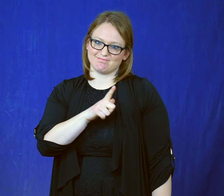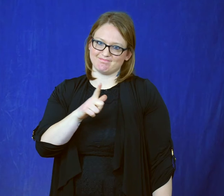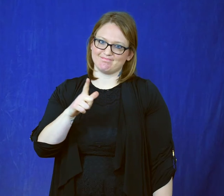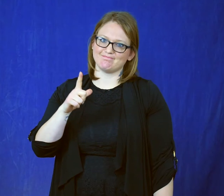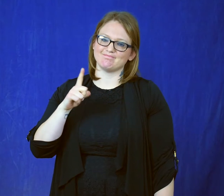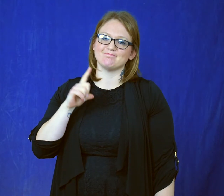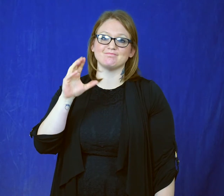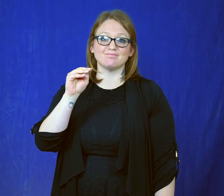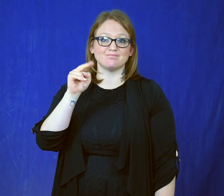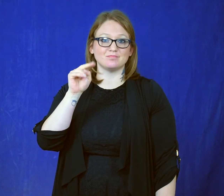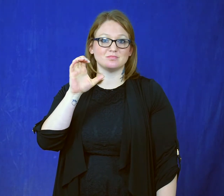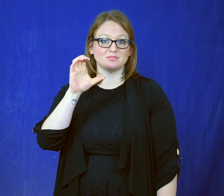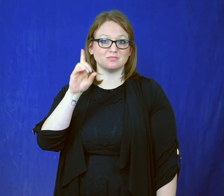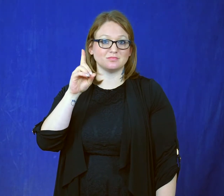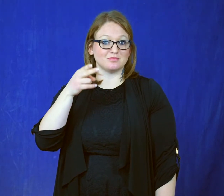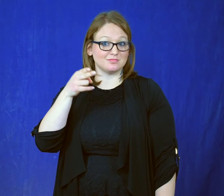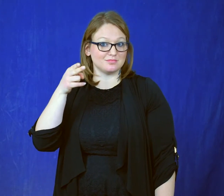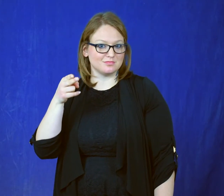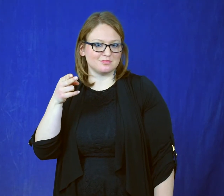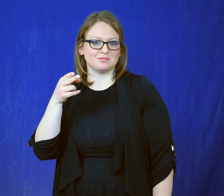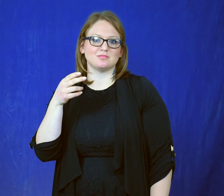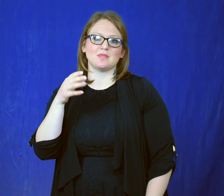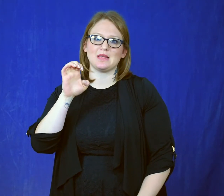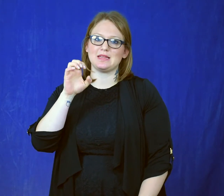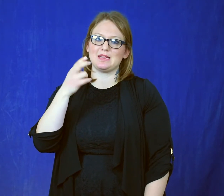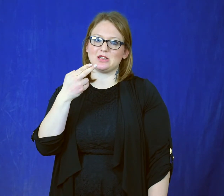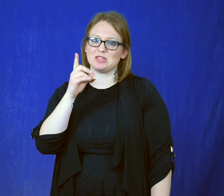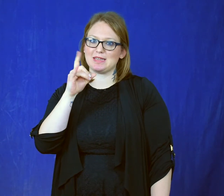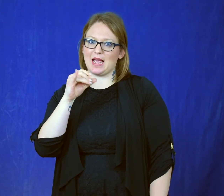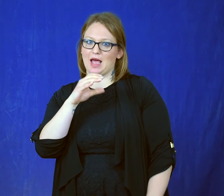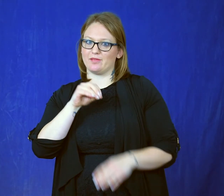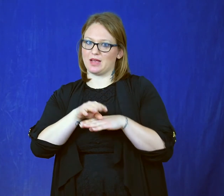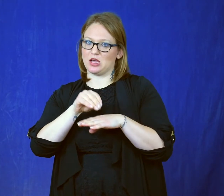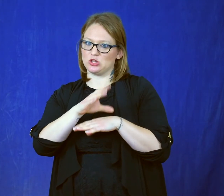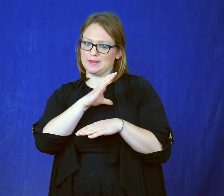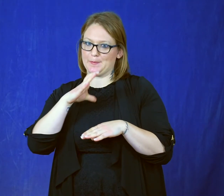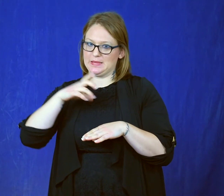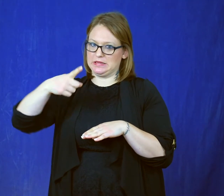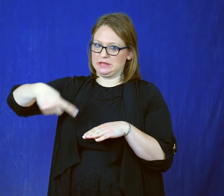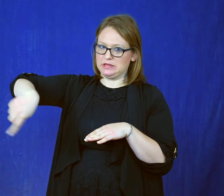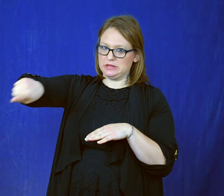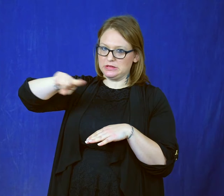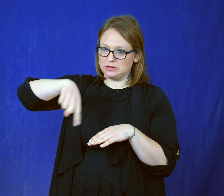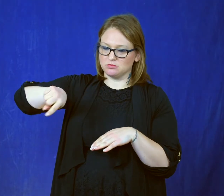MNCDHH, and the EHDI Advisory Committee, as required by 125a.63 Subd 4- Outcome report